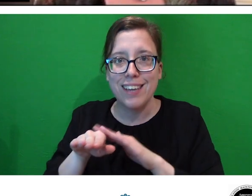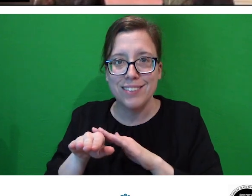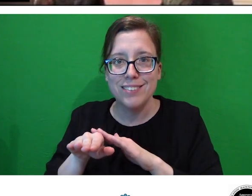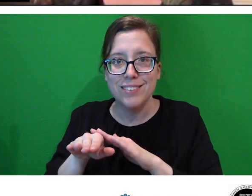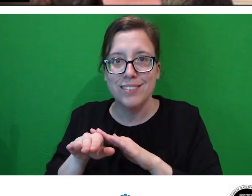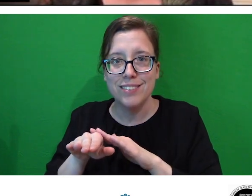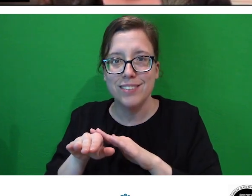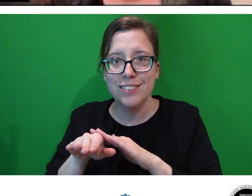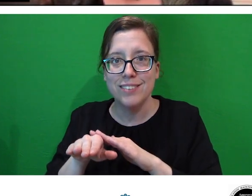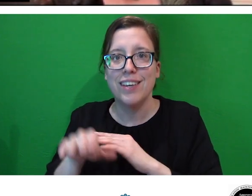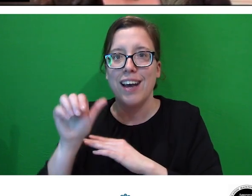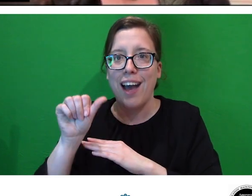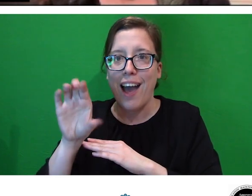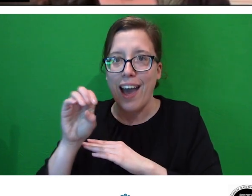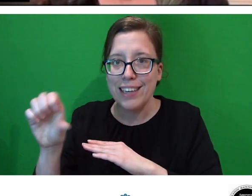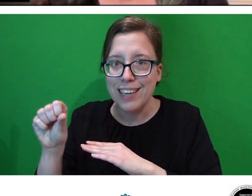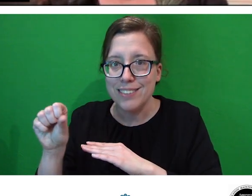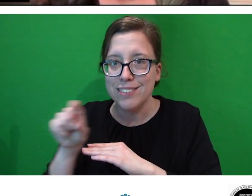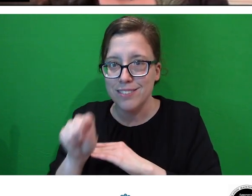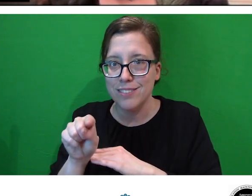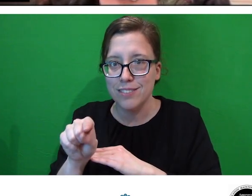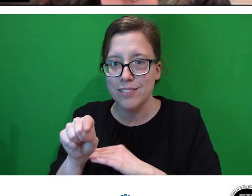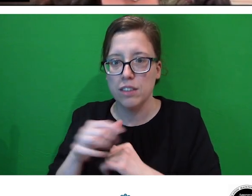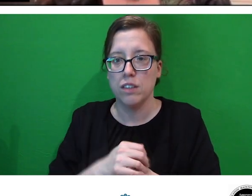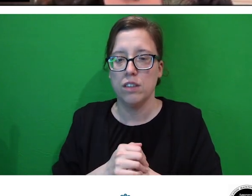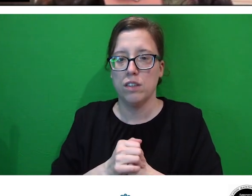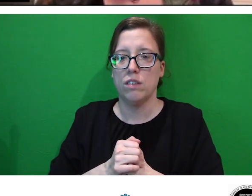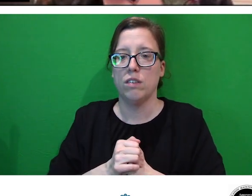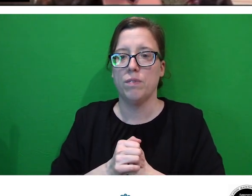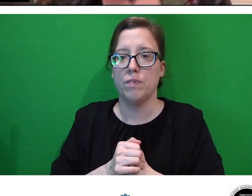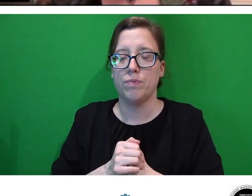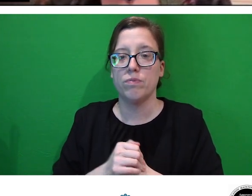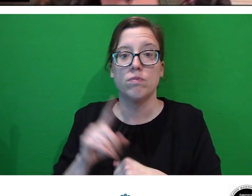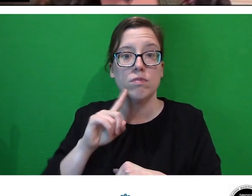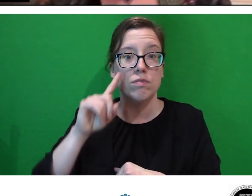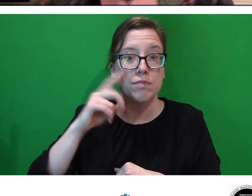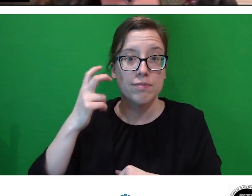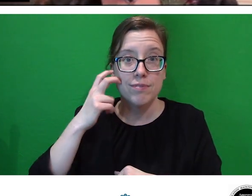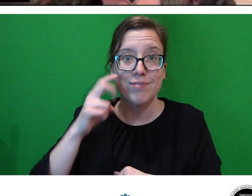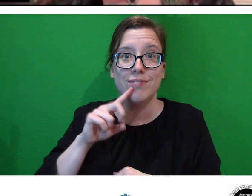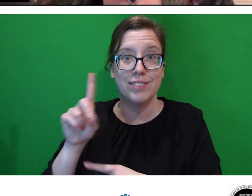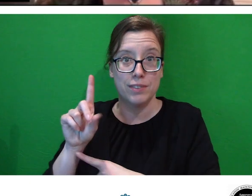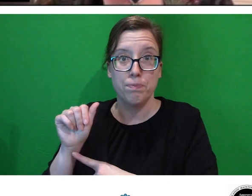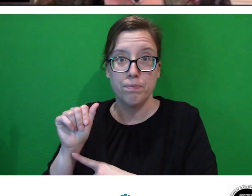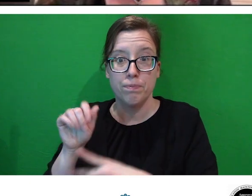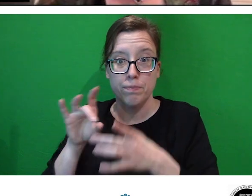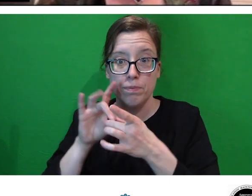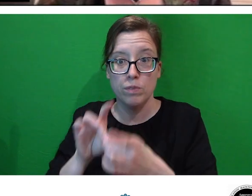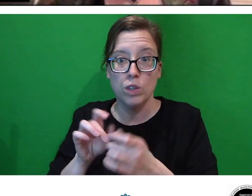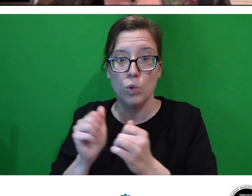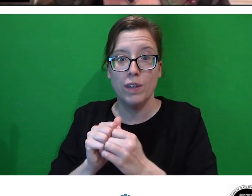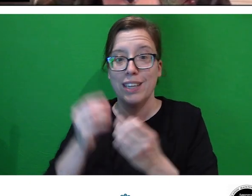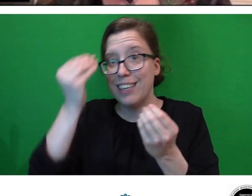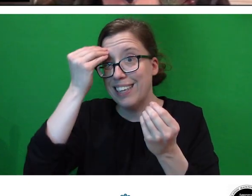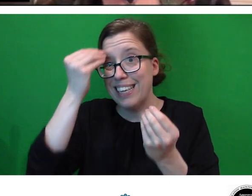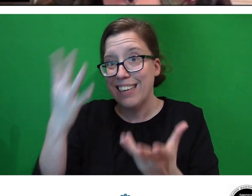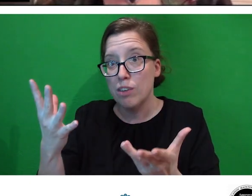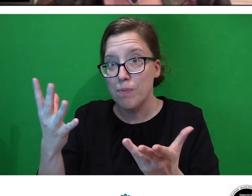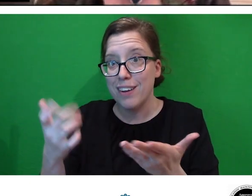Here it is again: Deafblindness is a disability about access. Okay? Access.